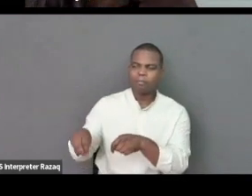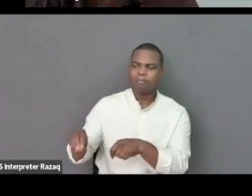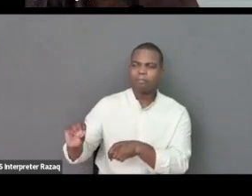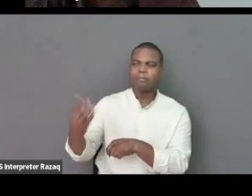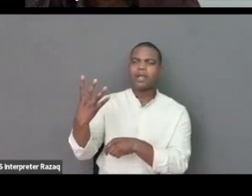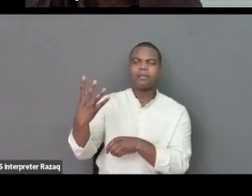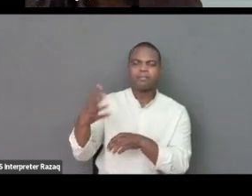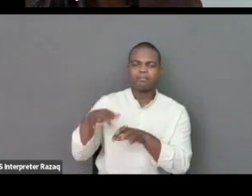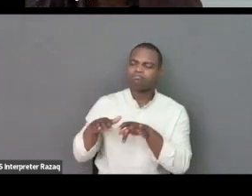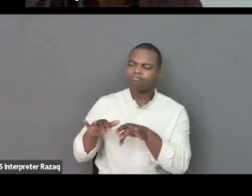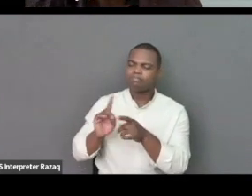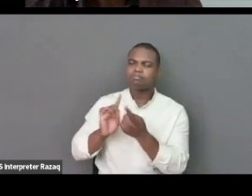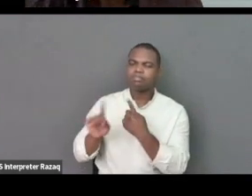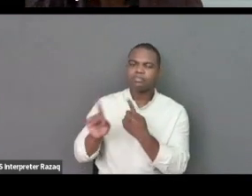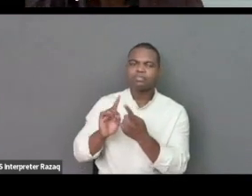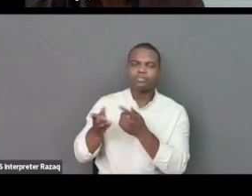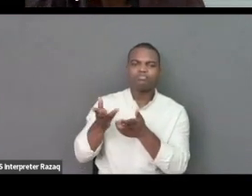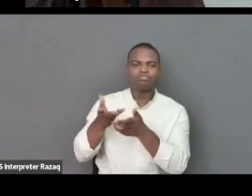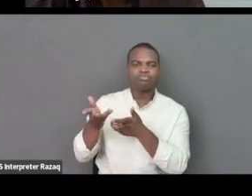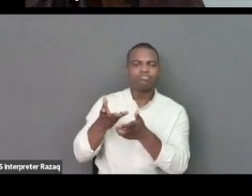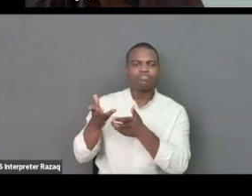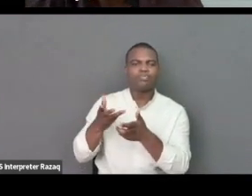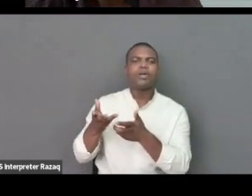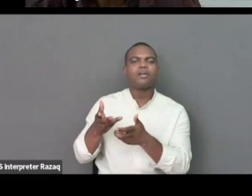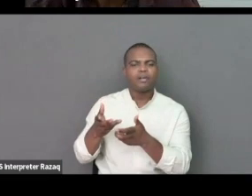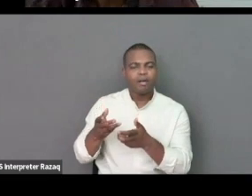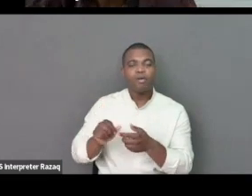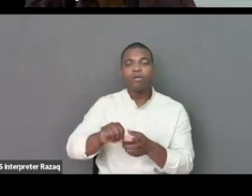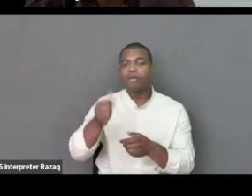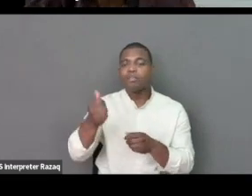cases. What the project is